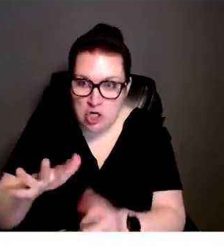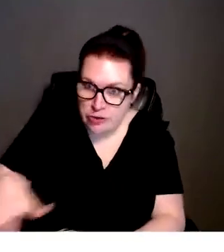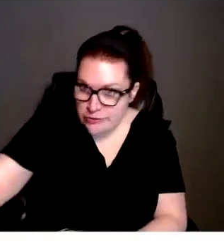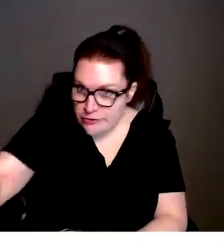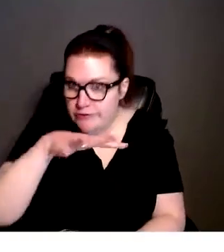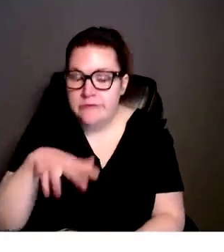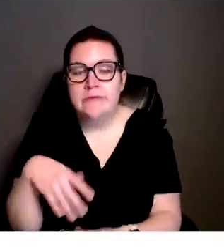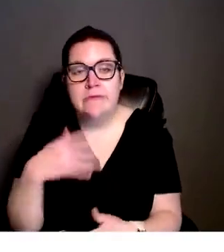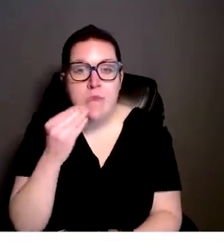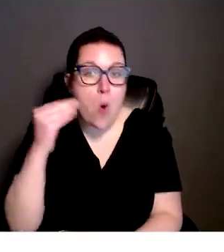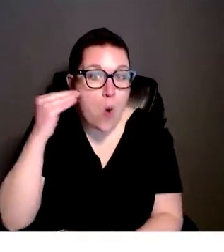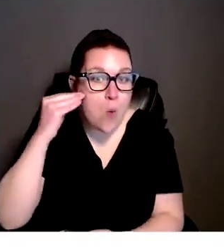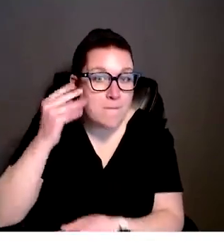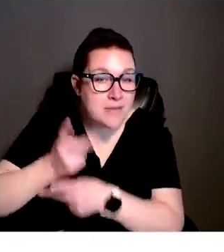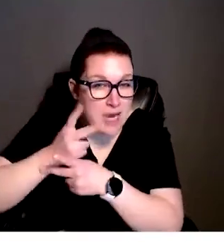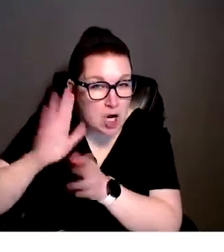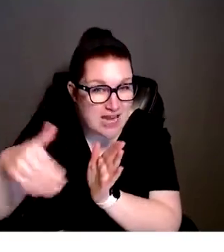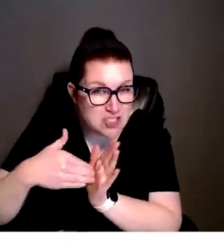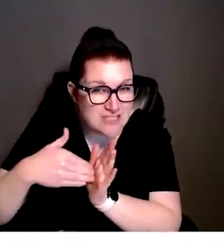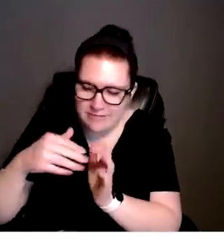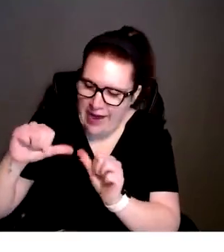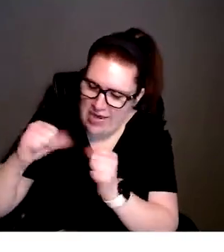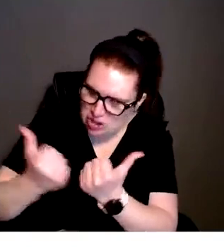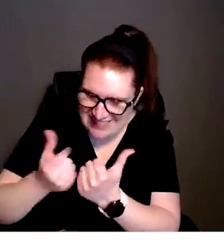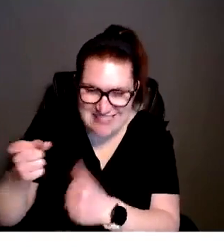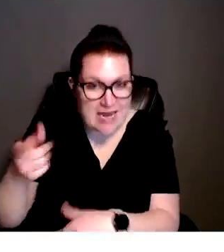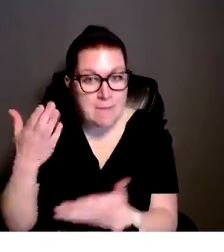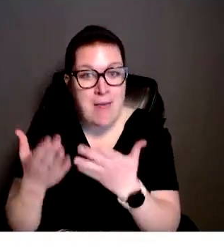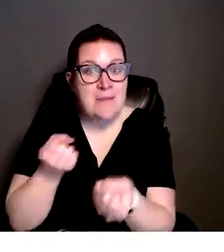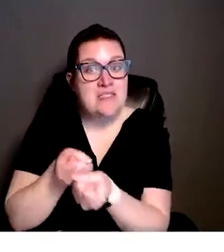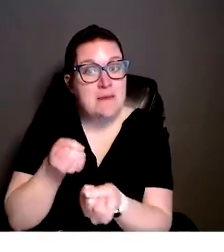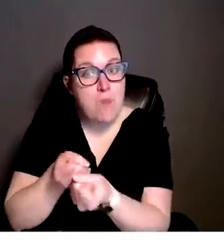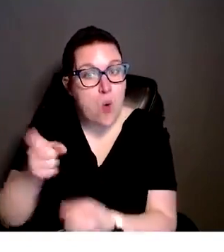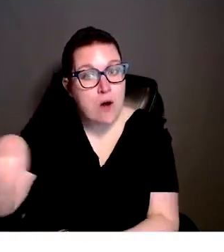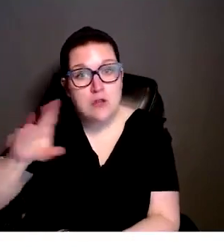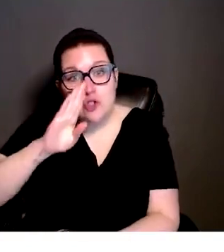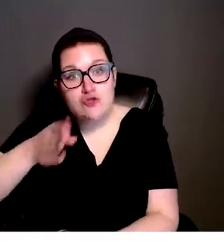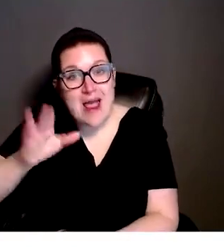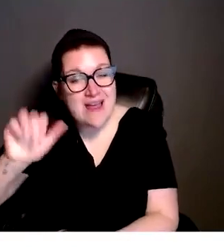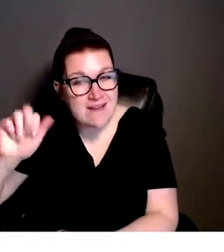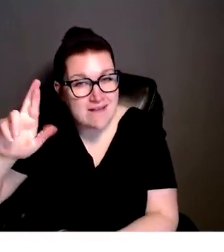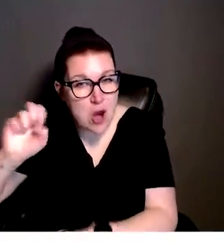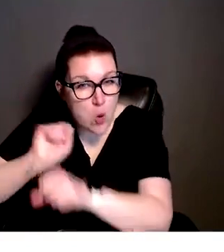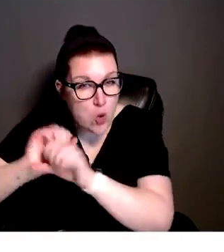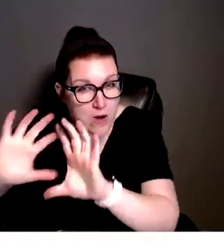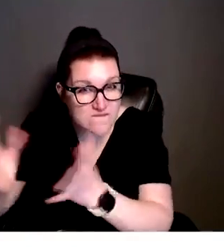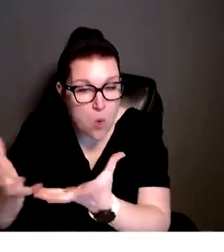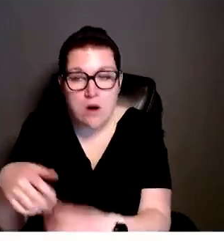a home care agency, if it's to support the direct care workforce. And the deployment of that workforce.